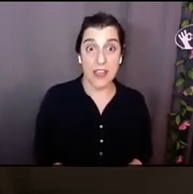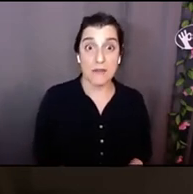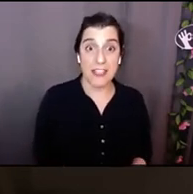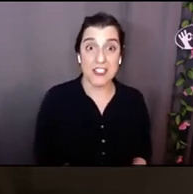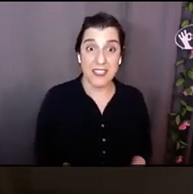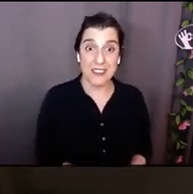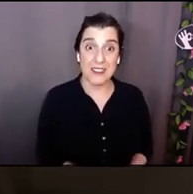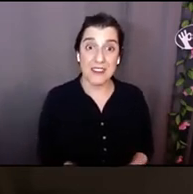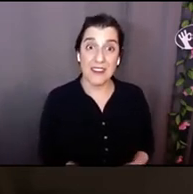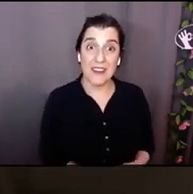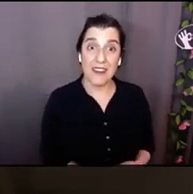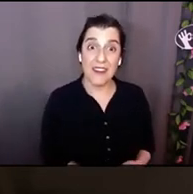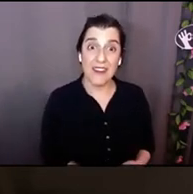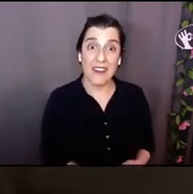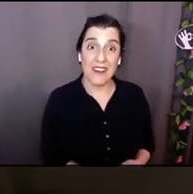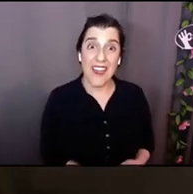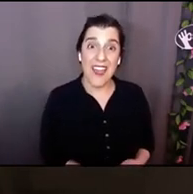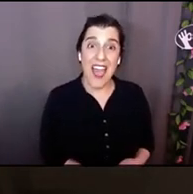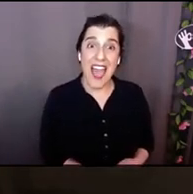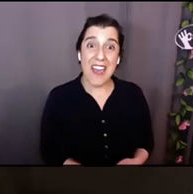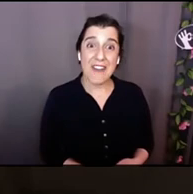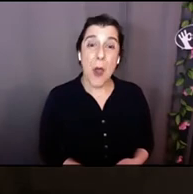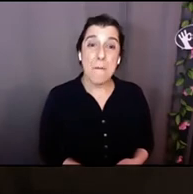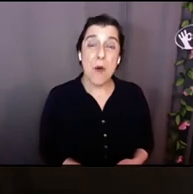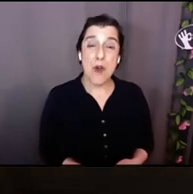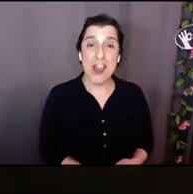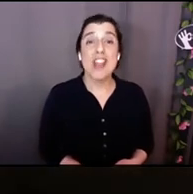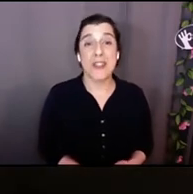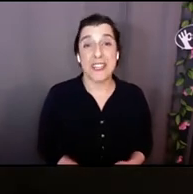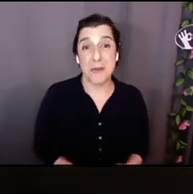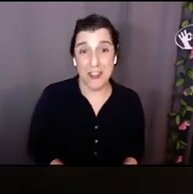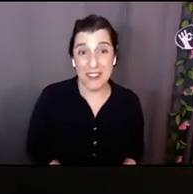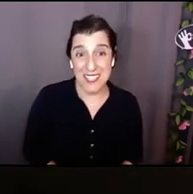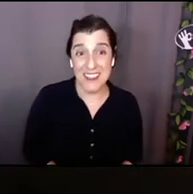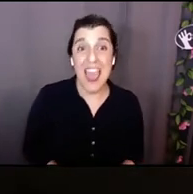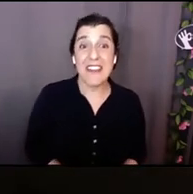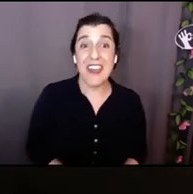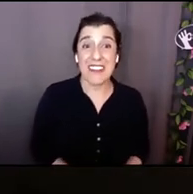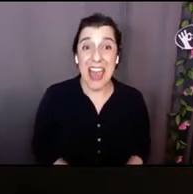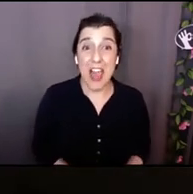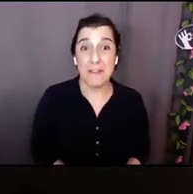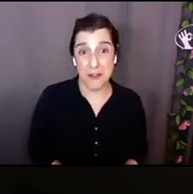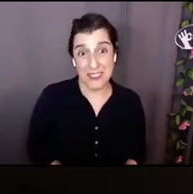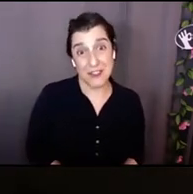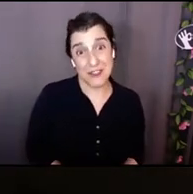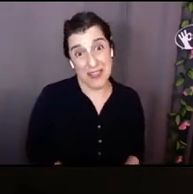have more transparencies that allow for those interdependencies to take. I wonder then